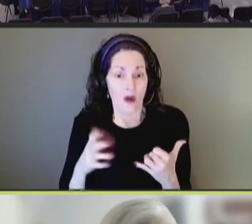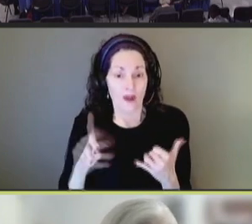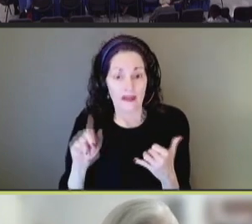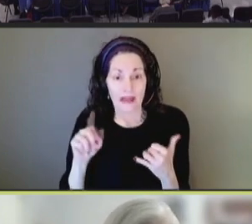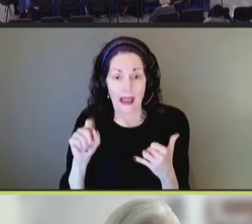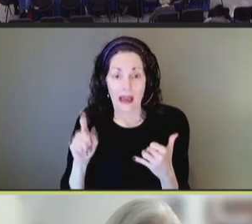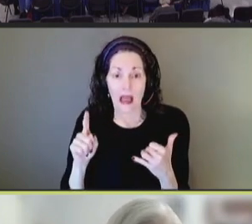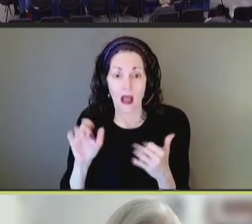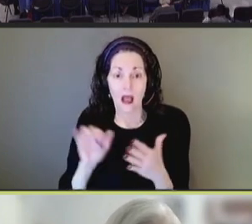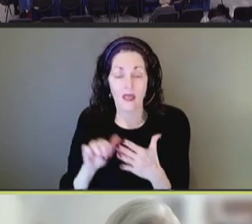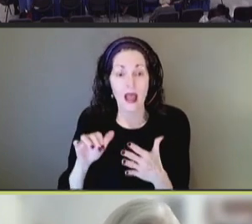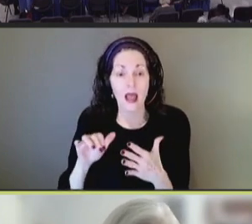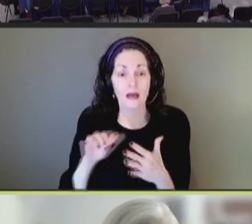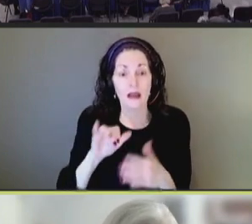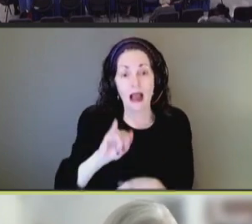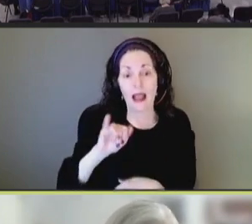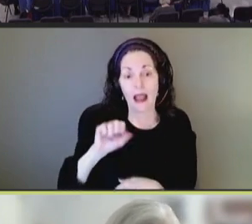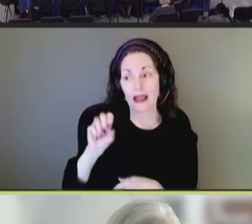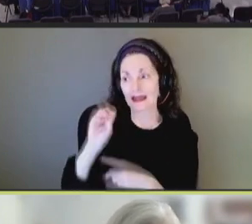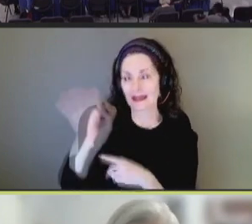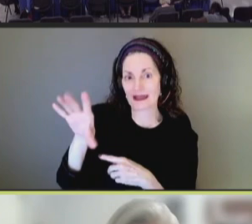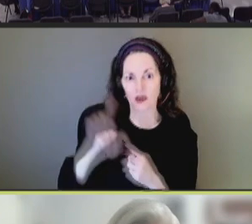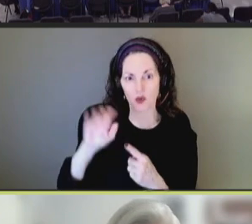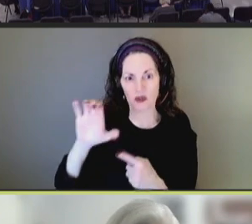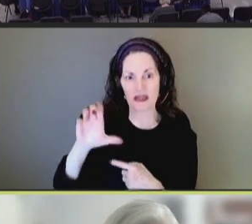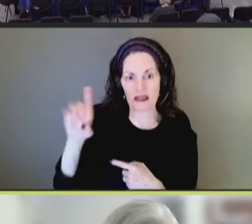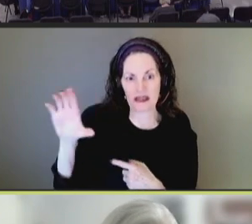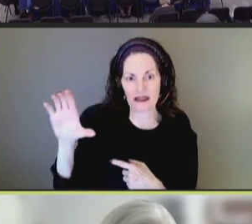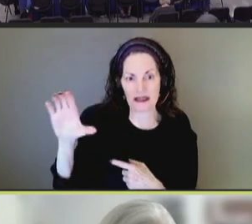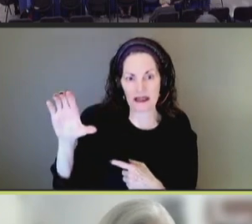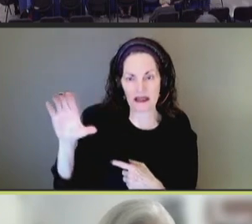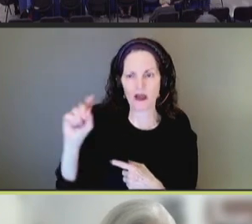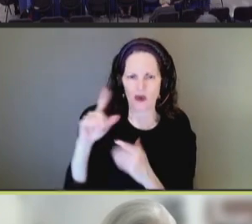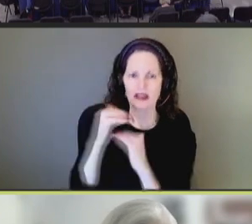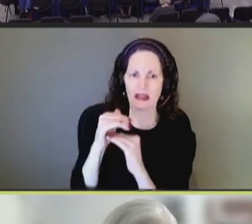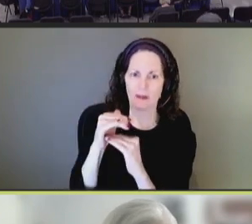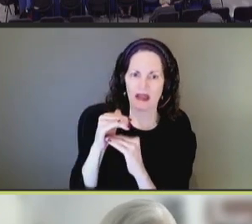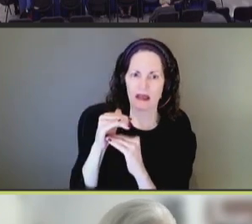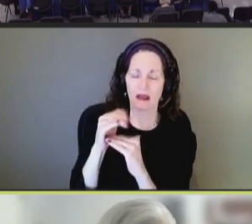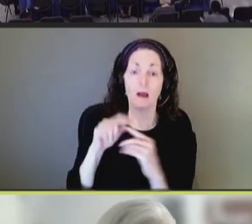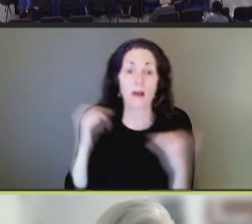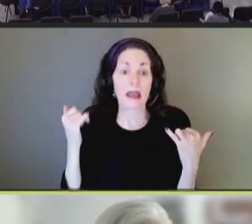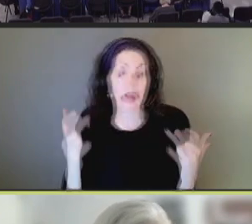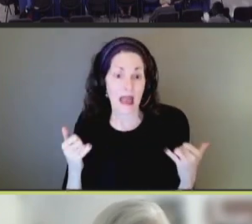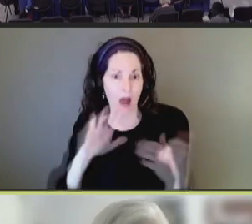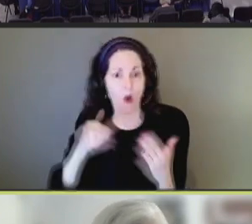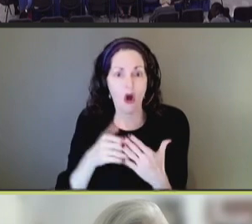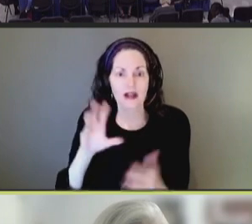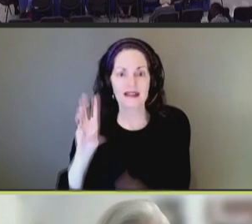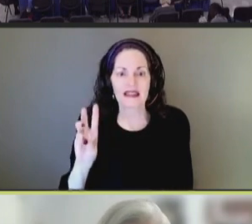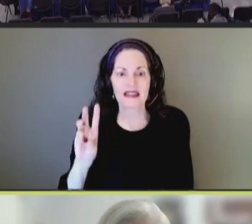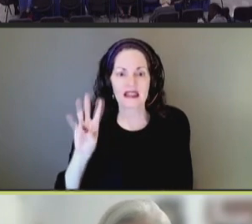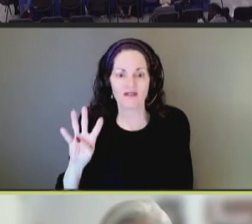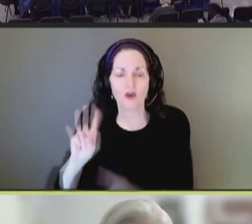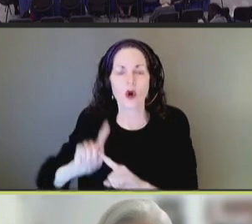use. But during the pandemic, we did receive data from all 64 jurisdictions. At first, they